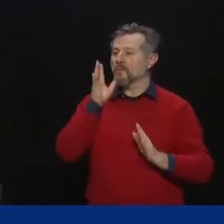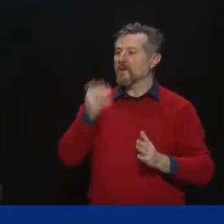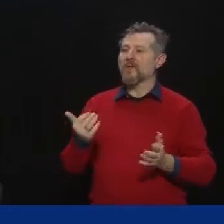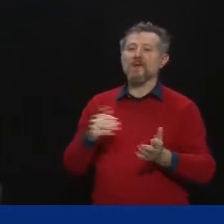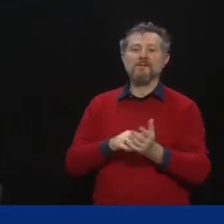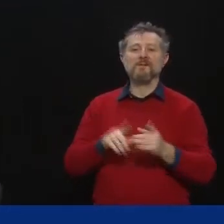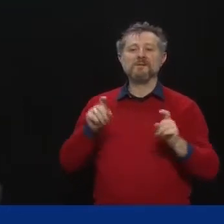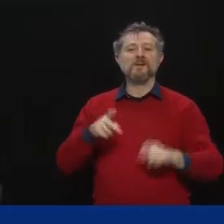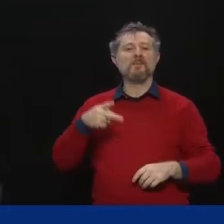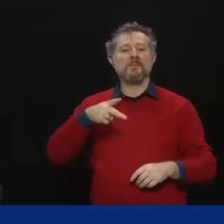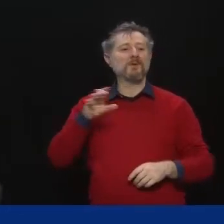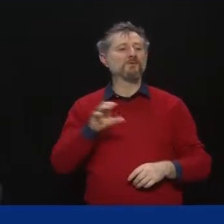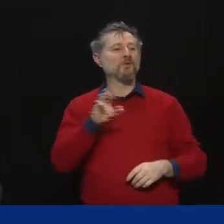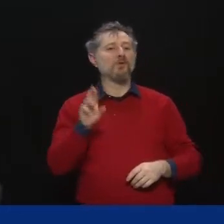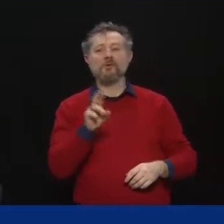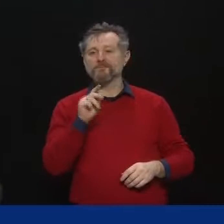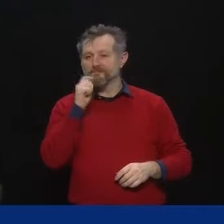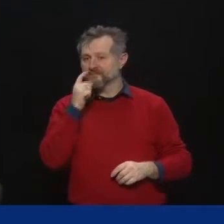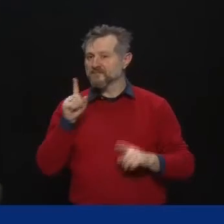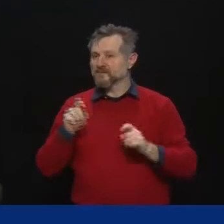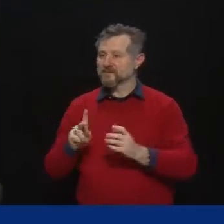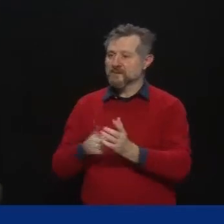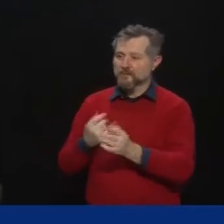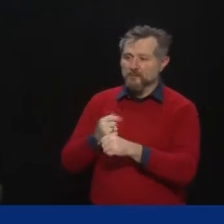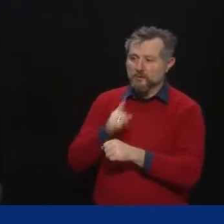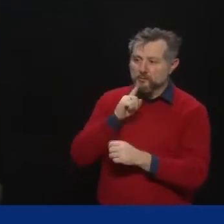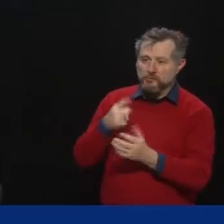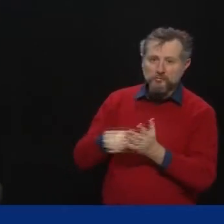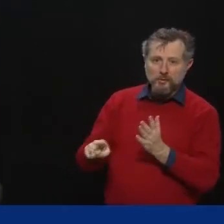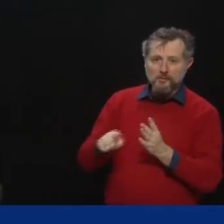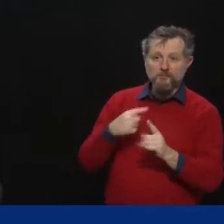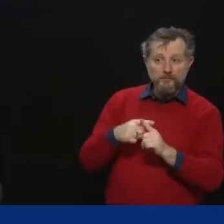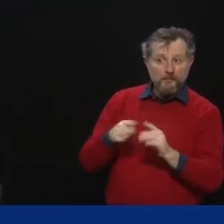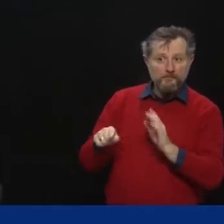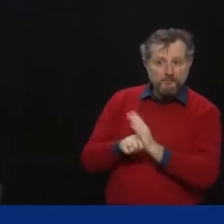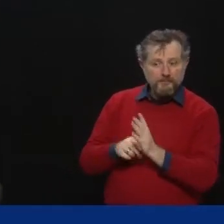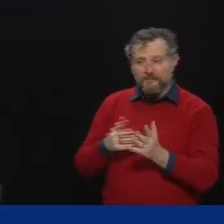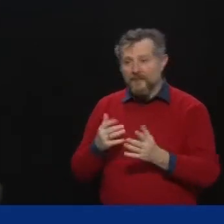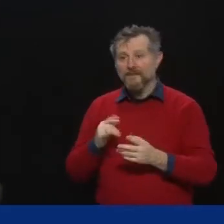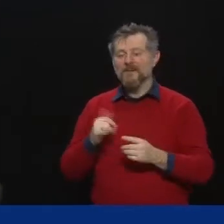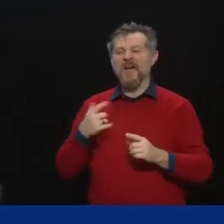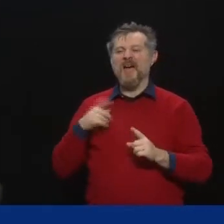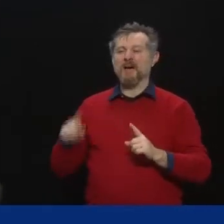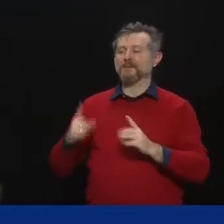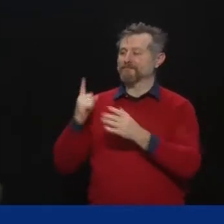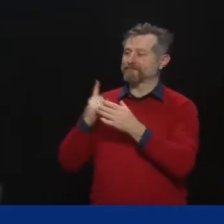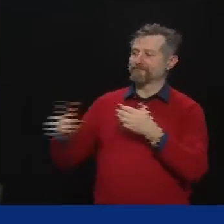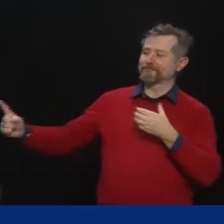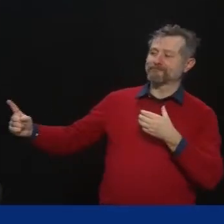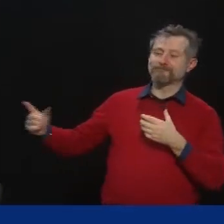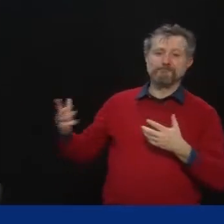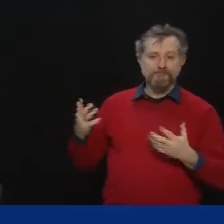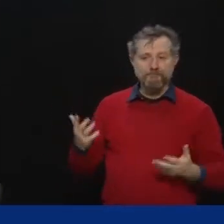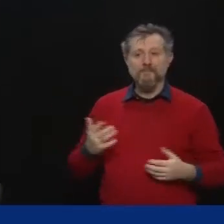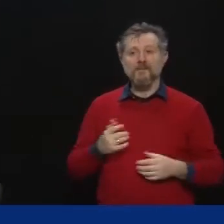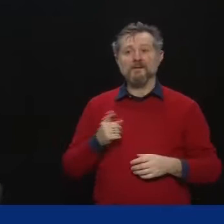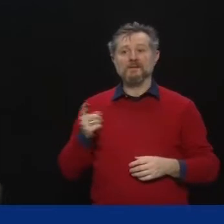OR ALL THE TEAM THAT COMES THROUGH HERE IS TESTED EVERY DAY. WE ARE FOLLOWING THE STRICT PROTOCOLS.